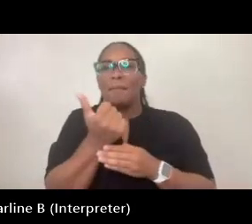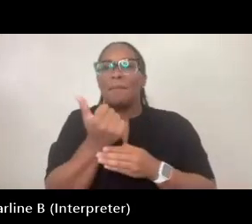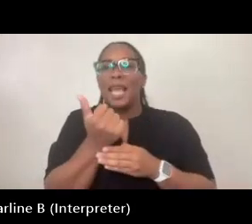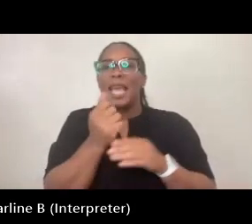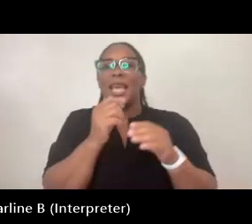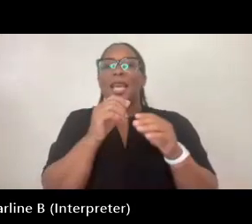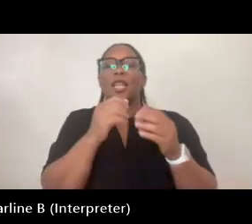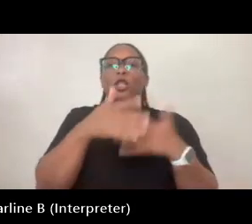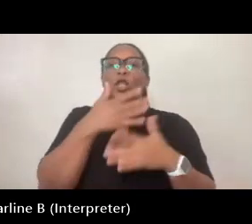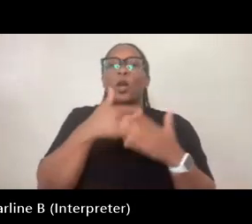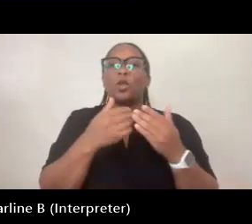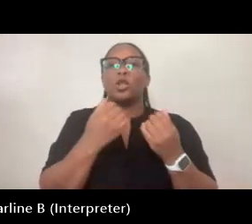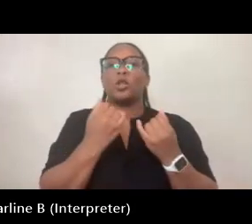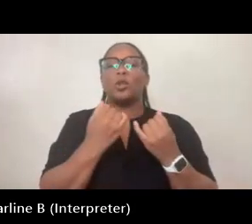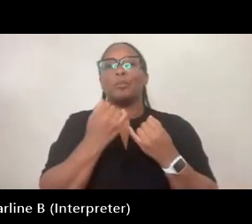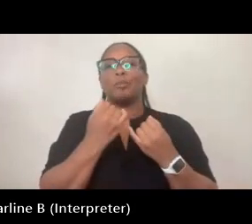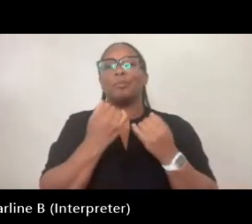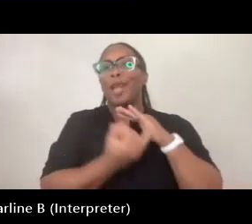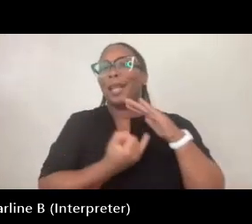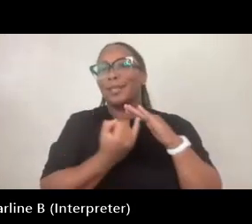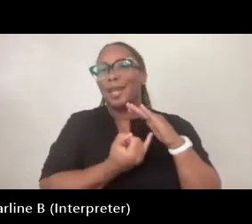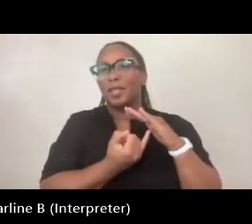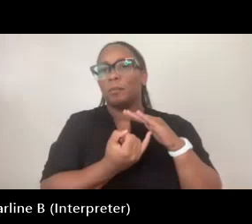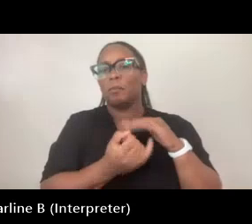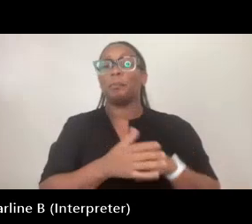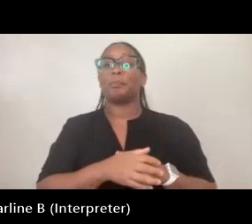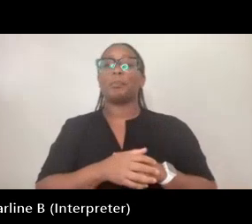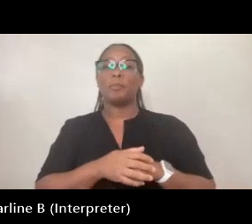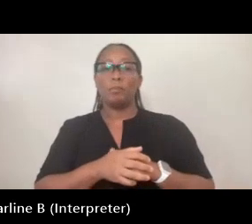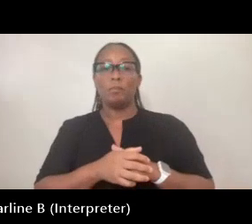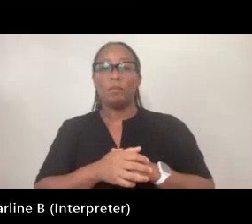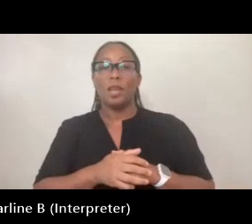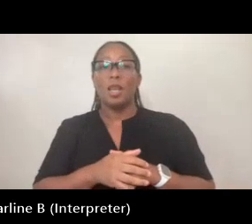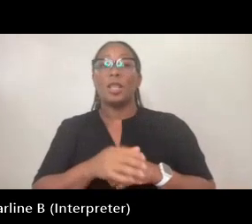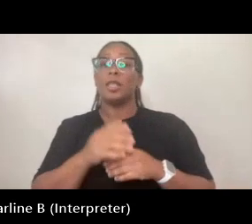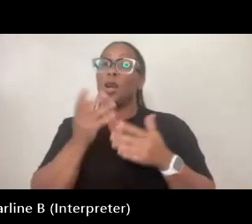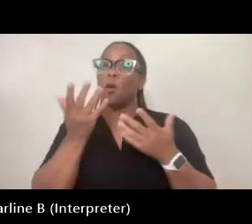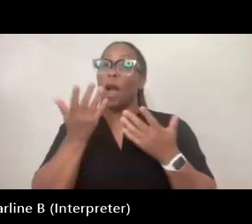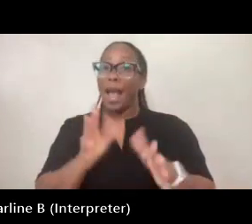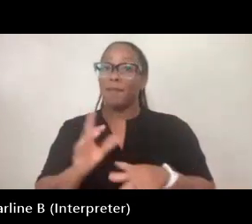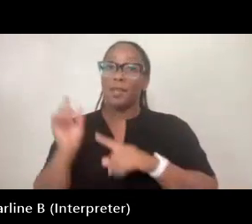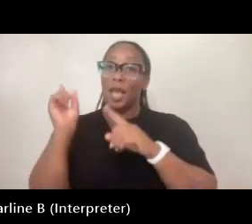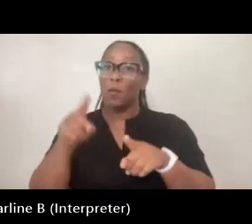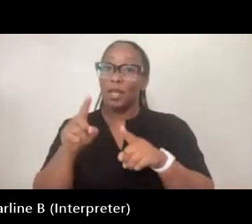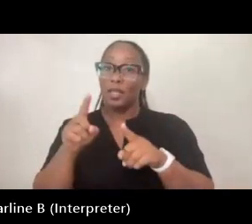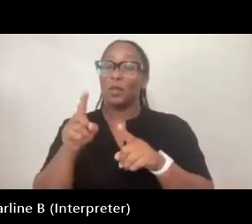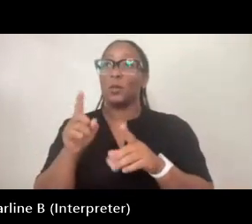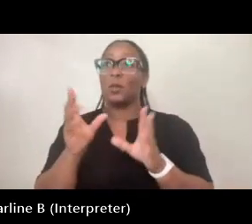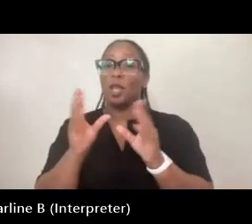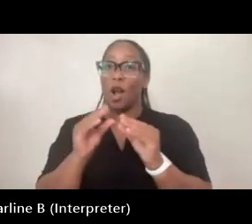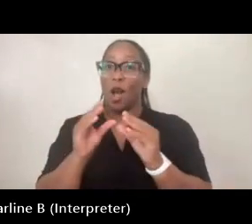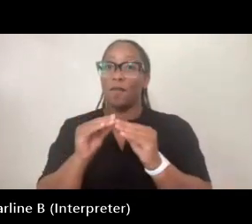So Thoughtbot is partnering with their startup clients, but also after coming to our conference this fall,